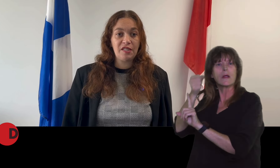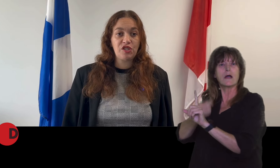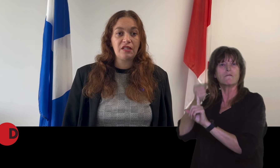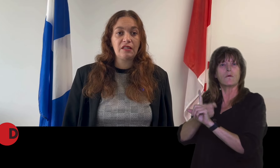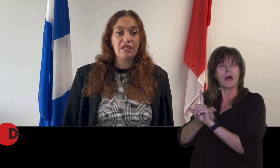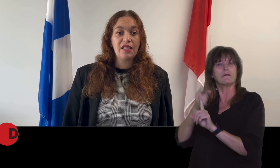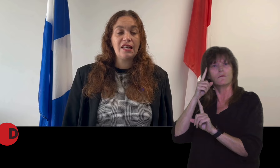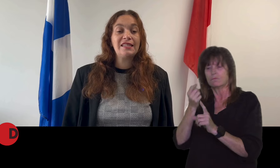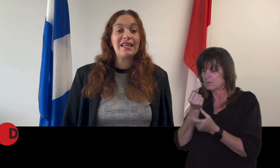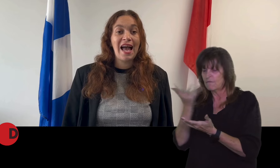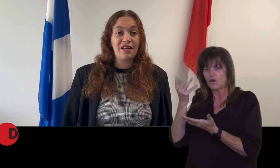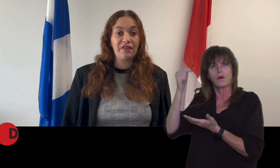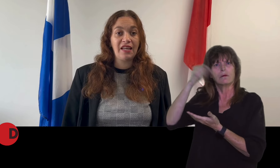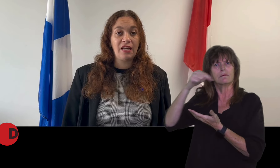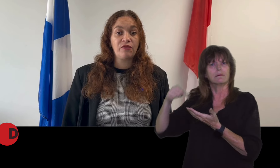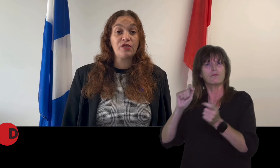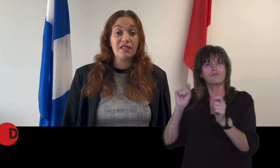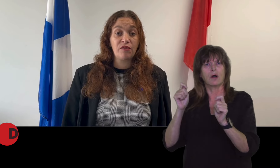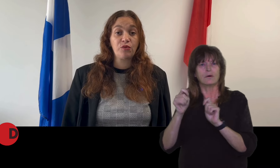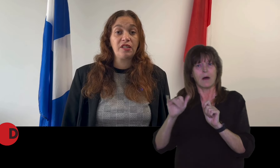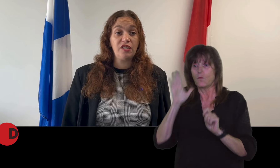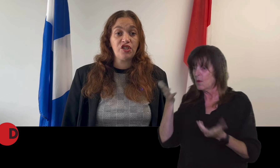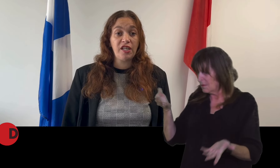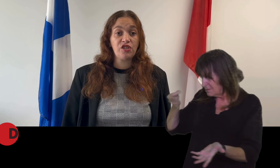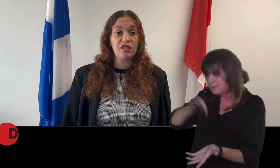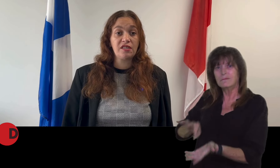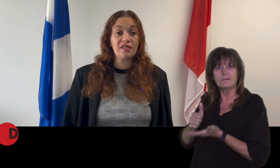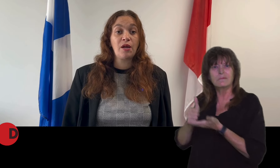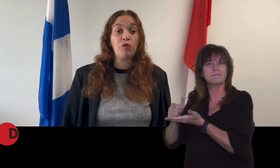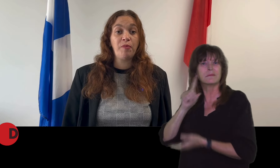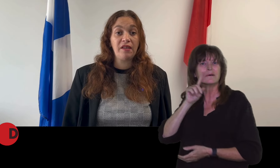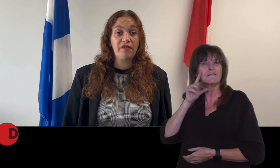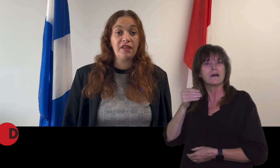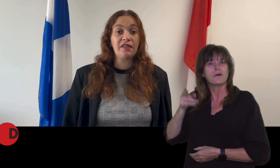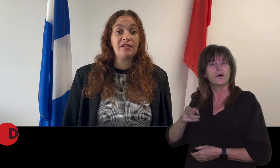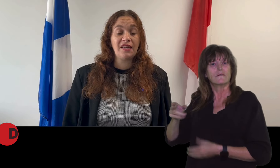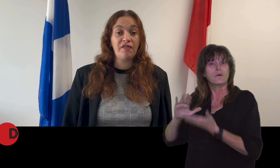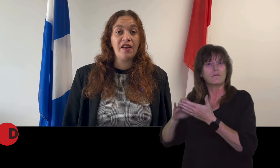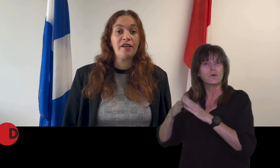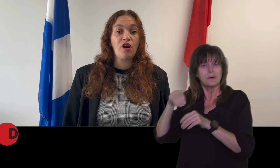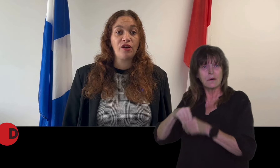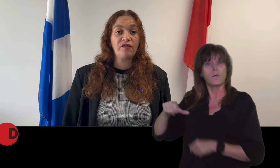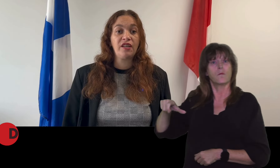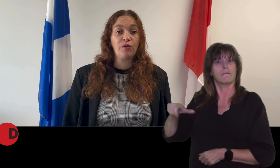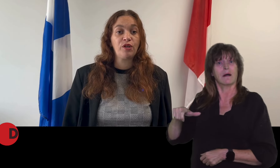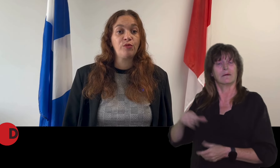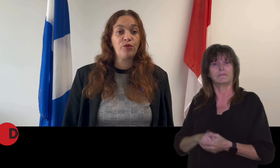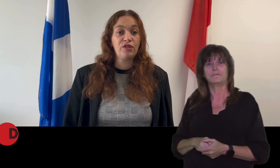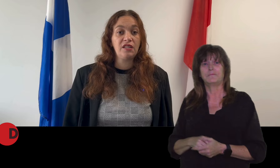that will benefit the Deaf and hard-of-hearing communities in Québec.